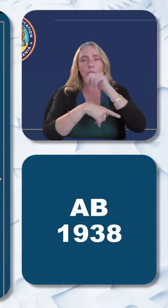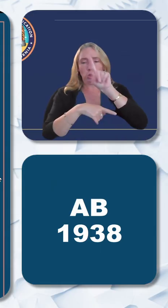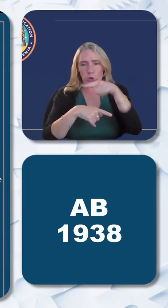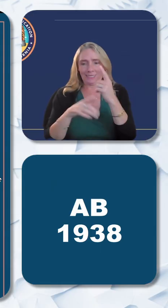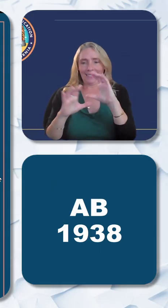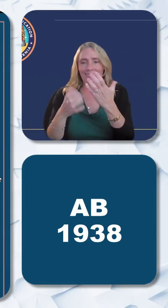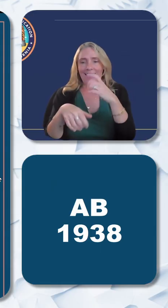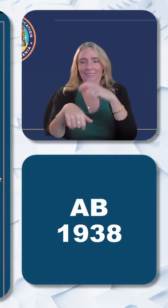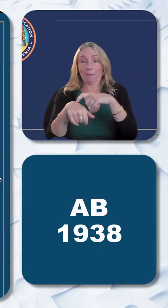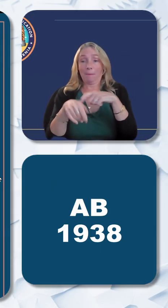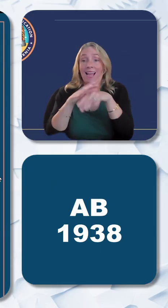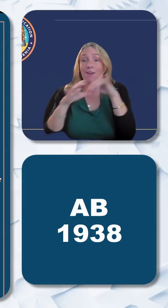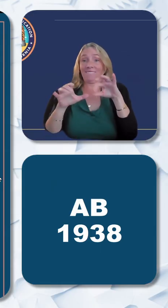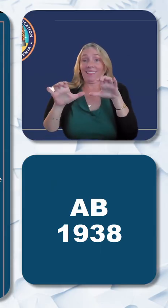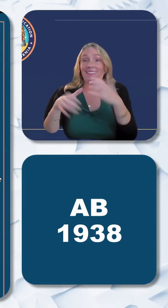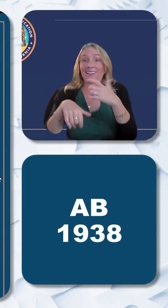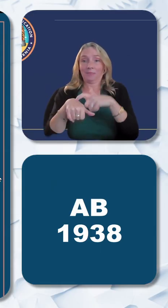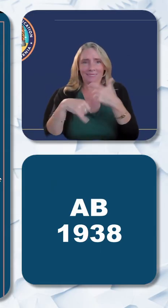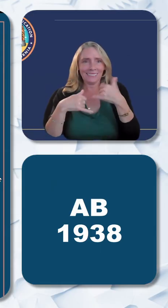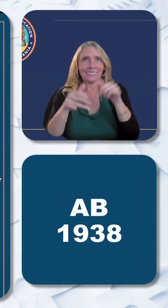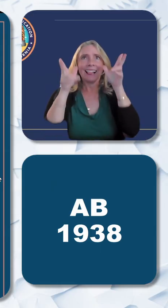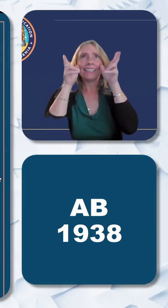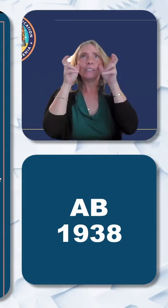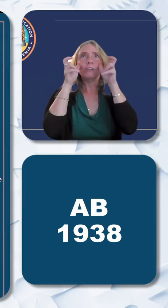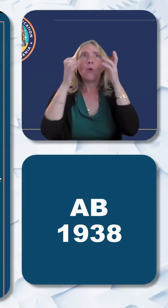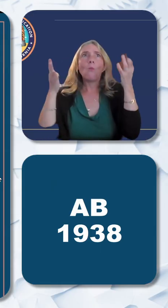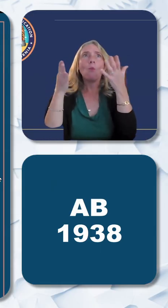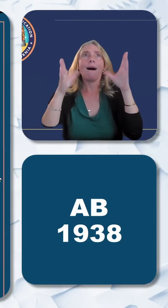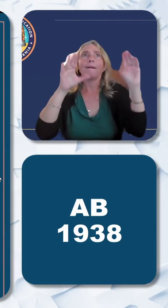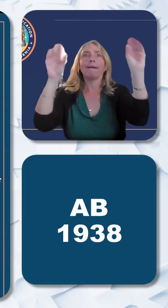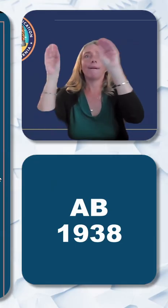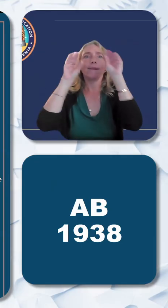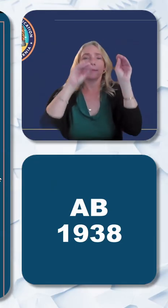all times throughout the day, not only in the classroom, but also outside of the classroom,